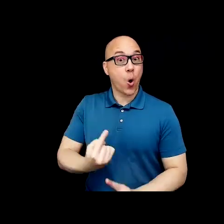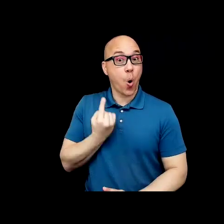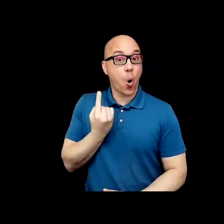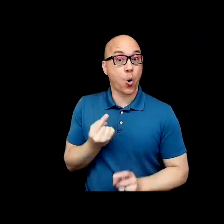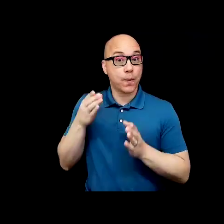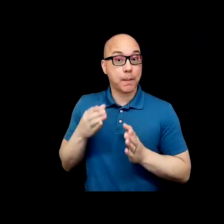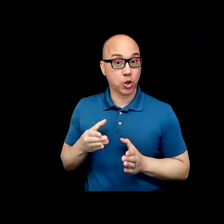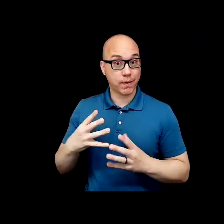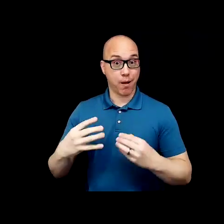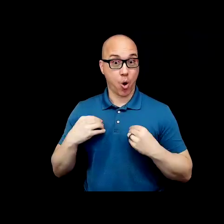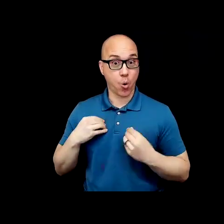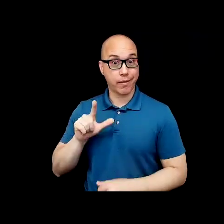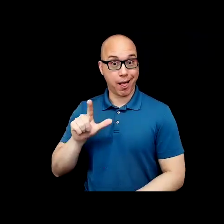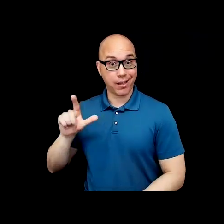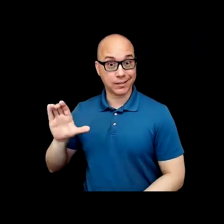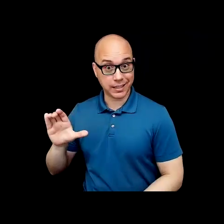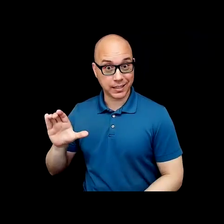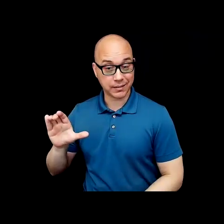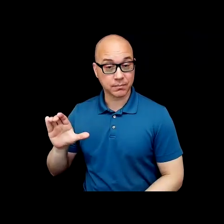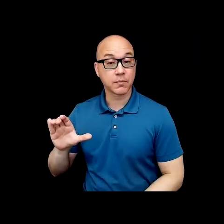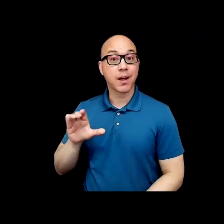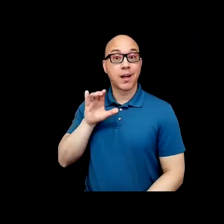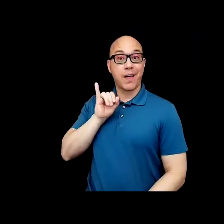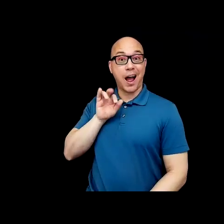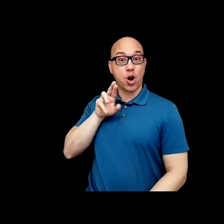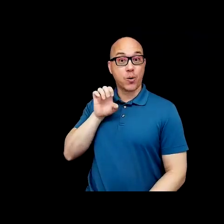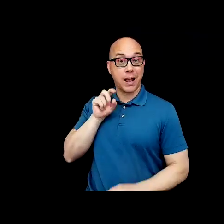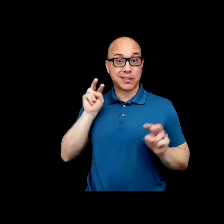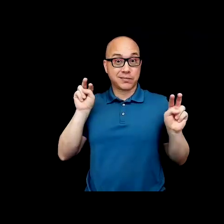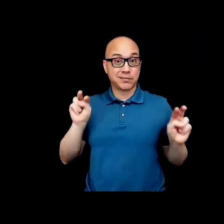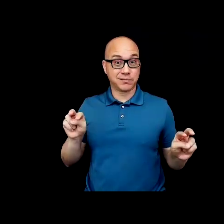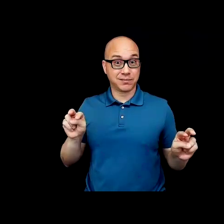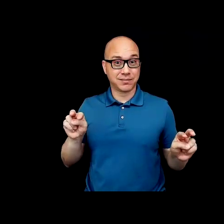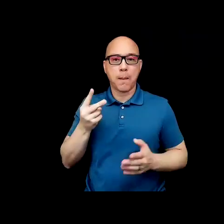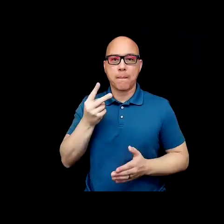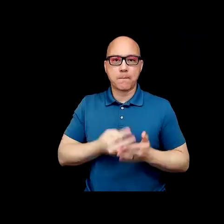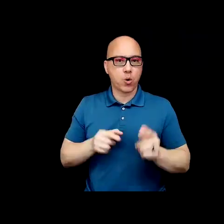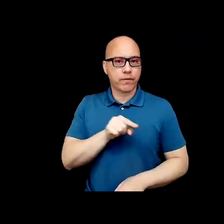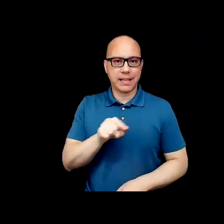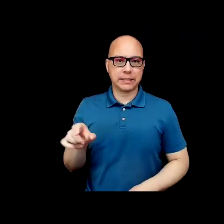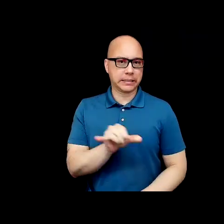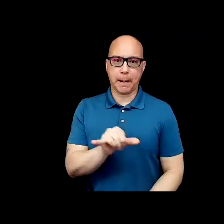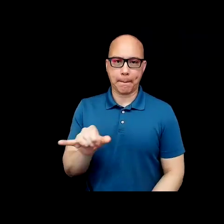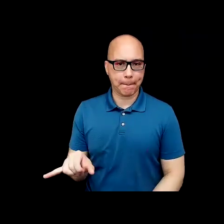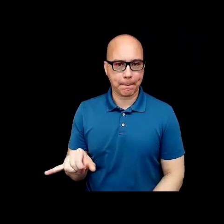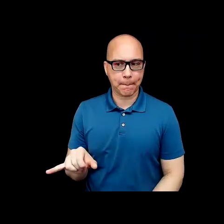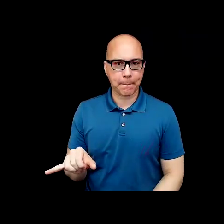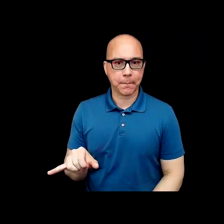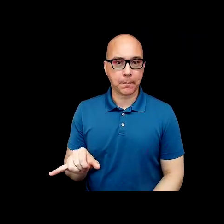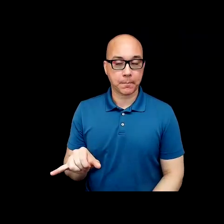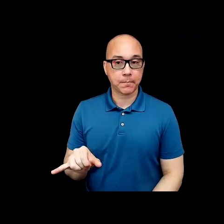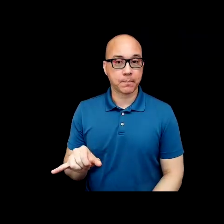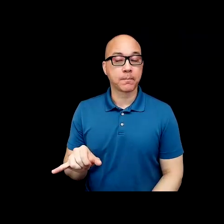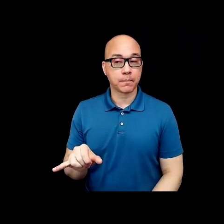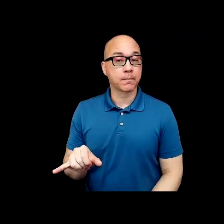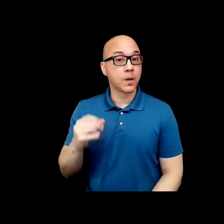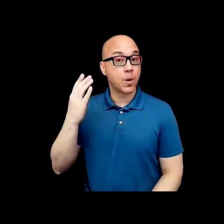will treat you the same way they treat a Sole Proprietor for tax purposes. That is because LLCs